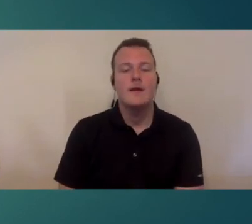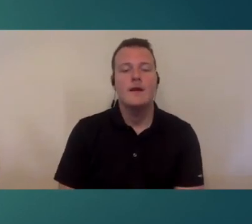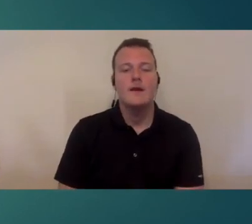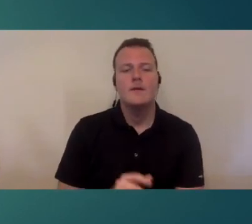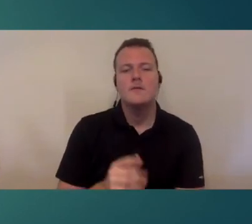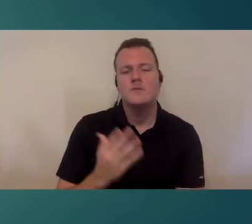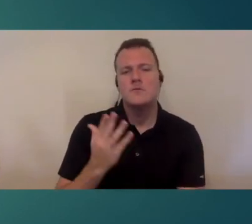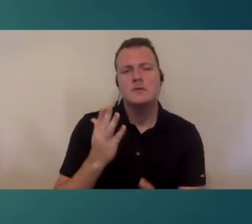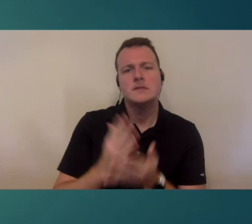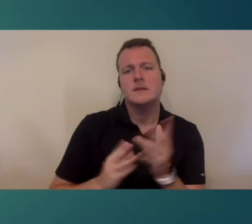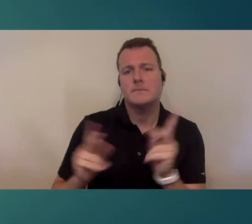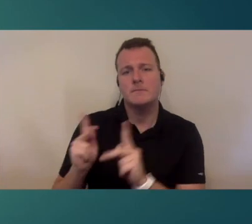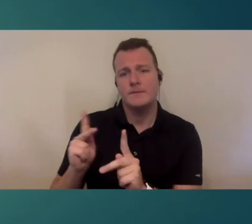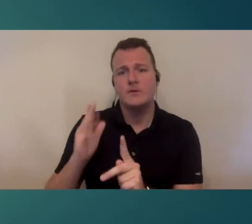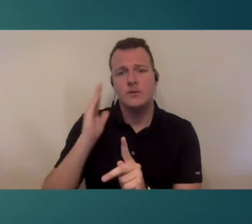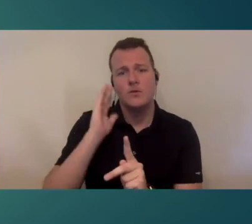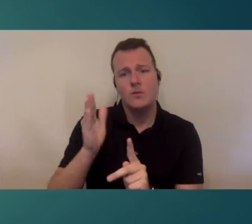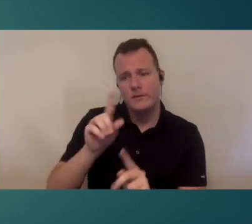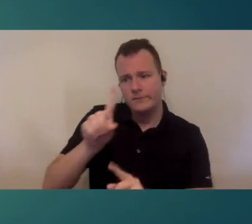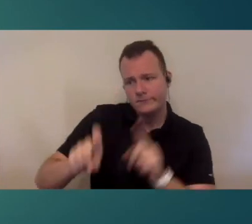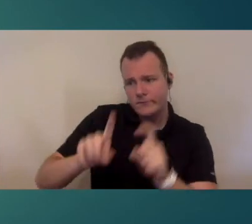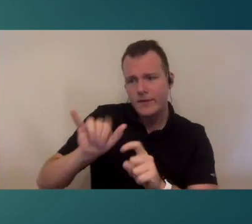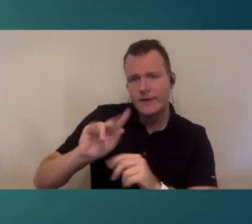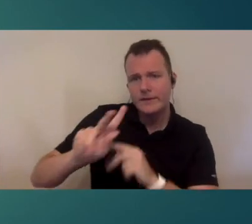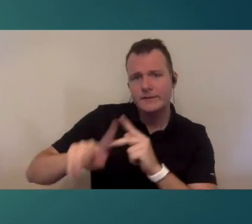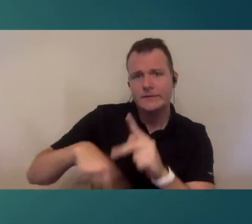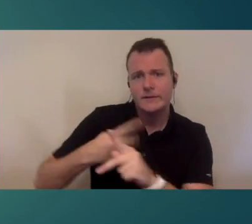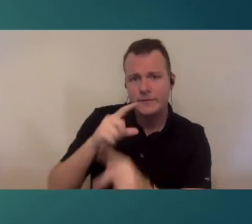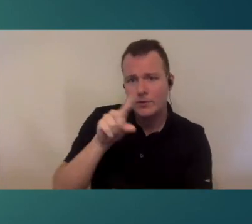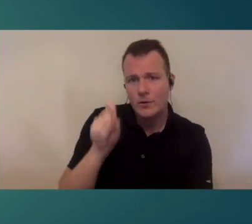some people who do that in some that don't.